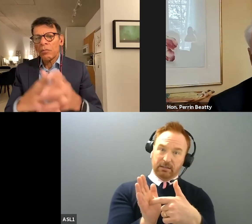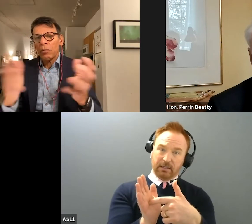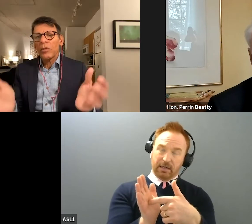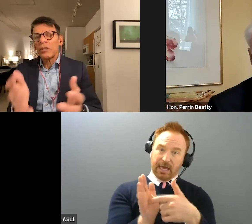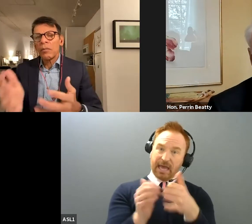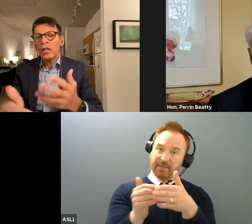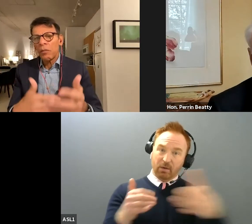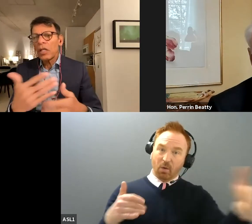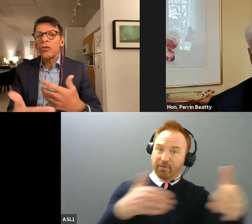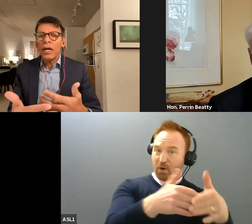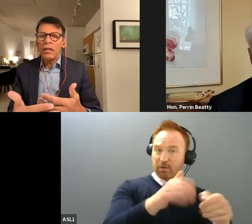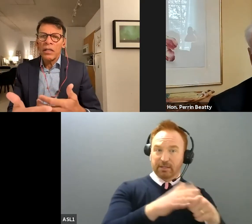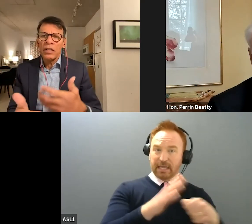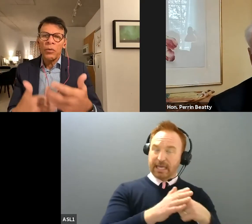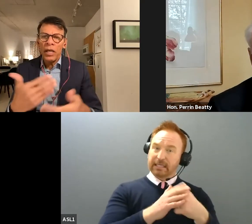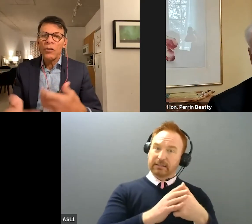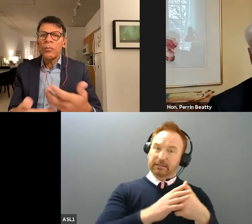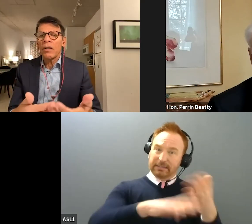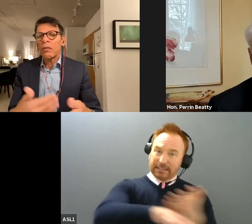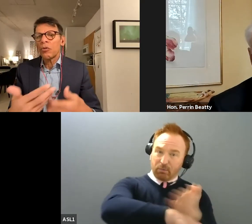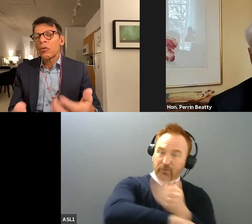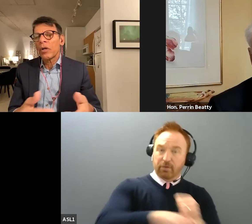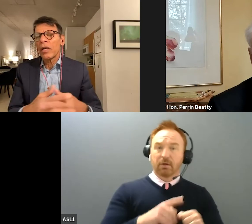people with disability. We need to do better. I think we can do better. And more importantly,